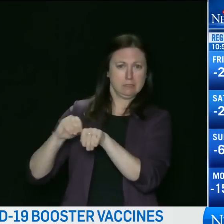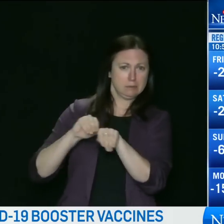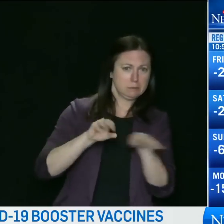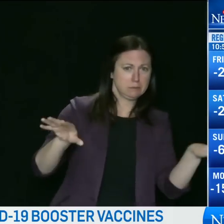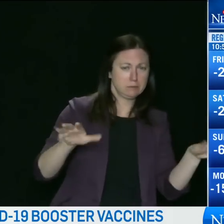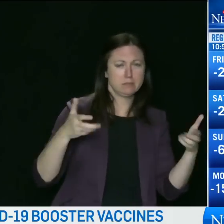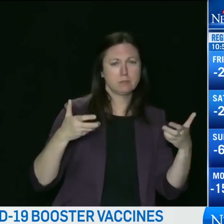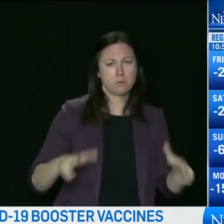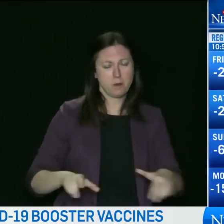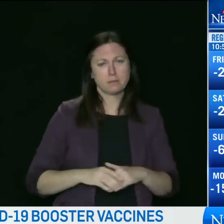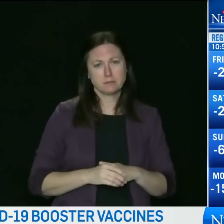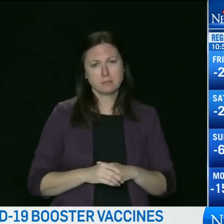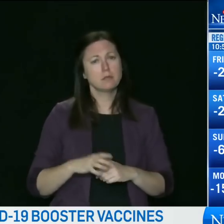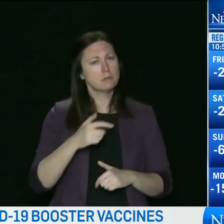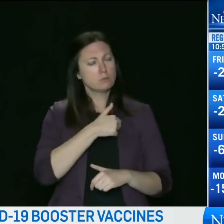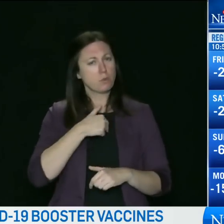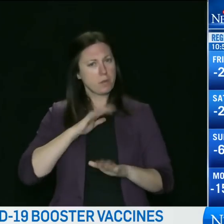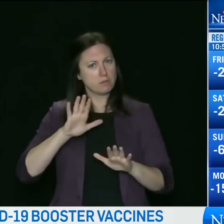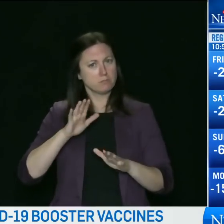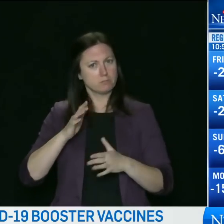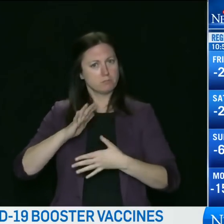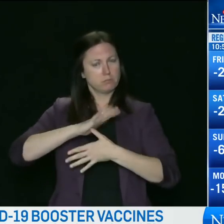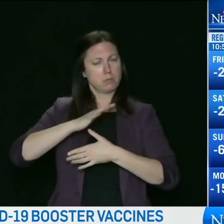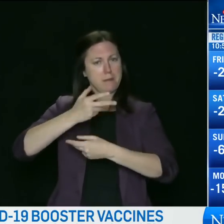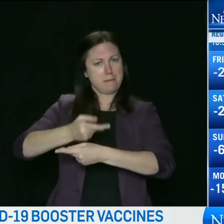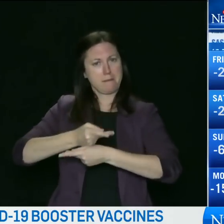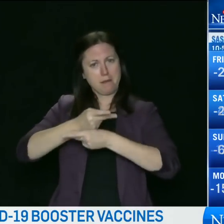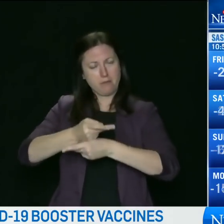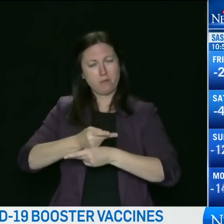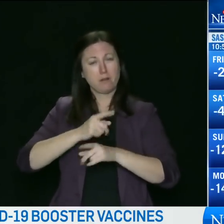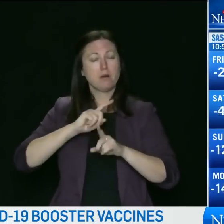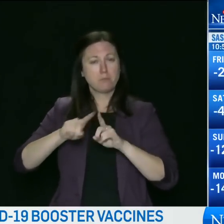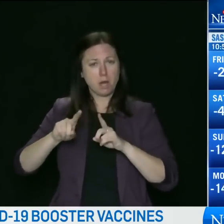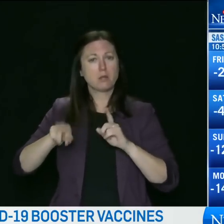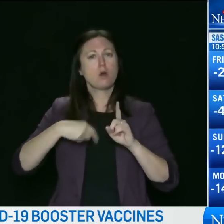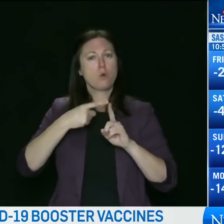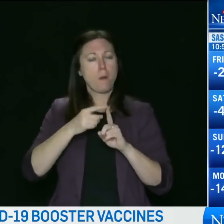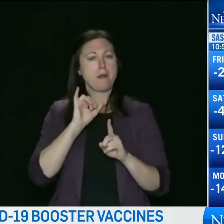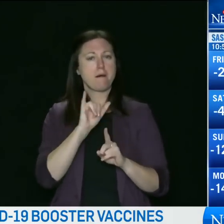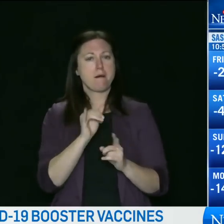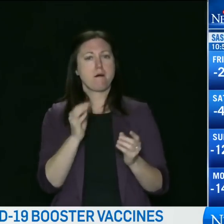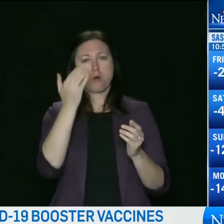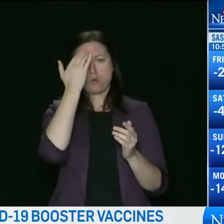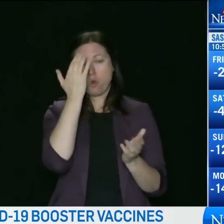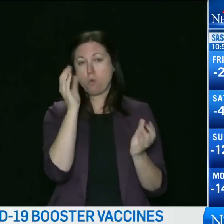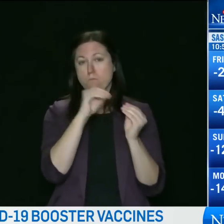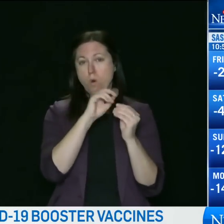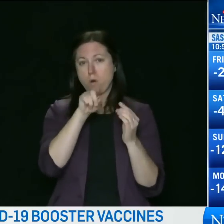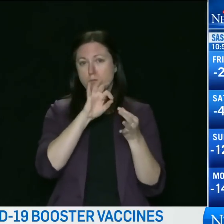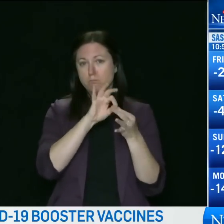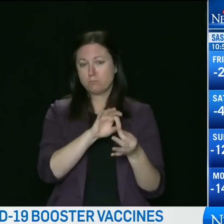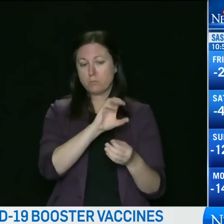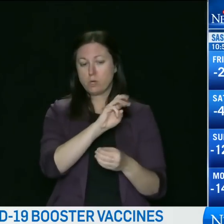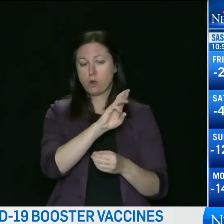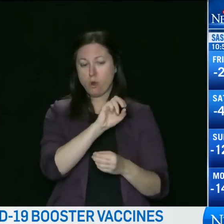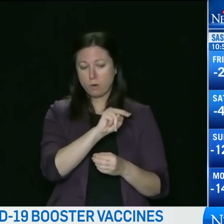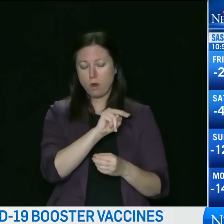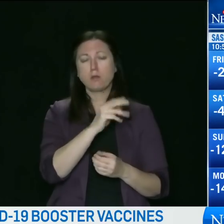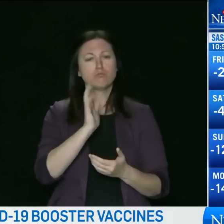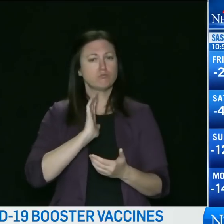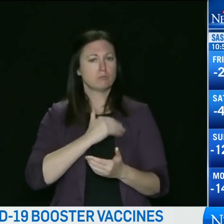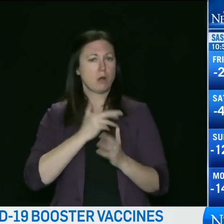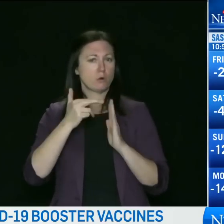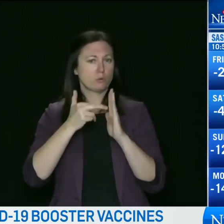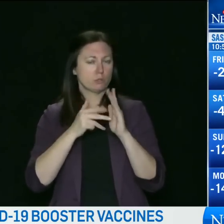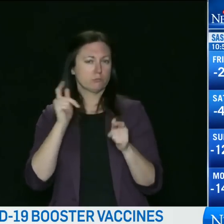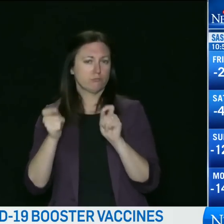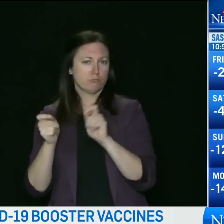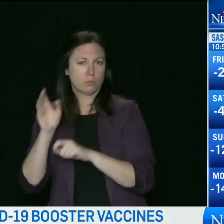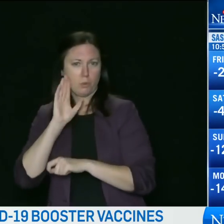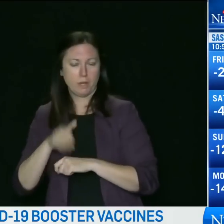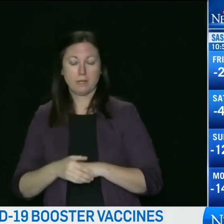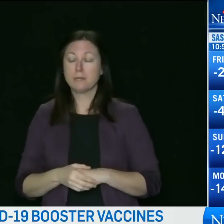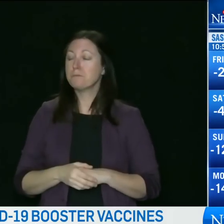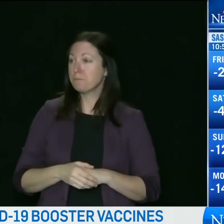IMPLEMENTED AS QUICKLY AS